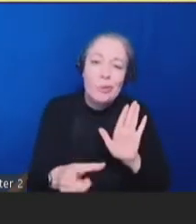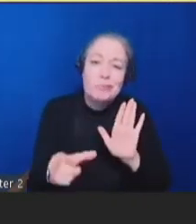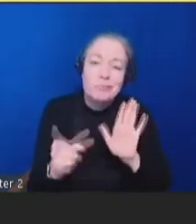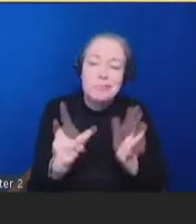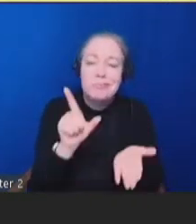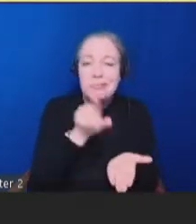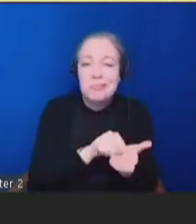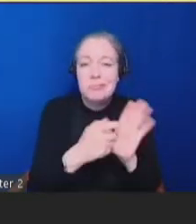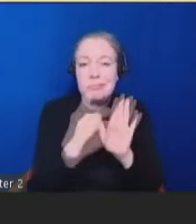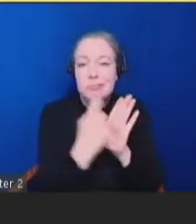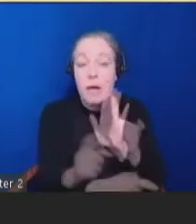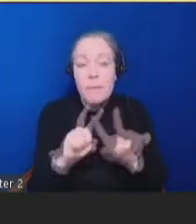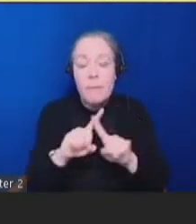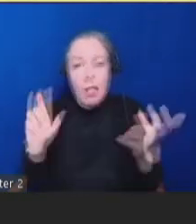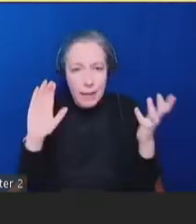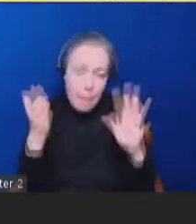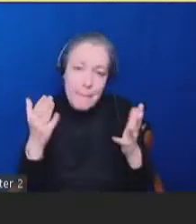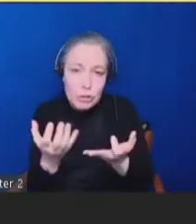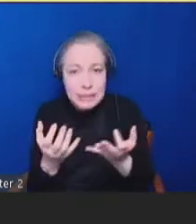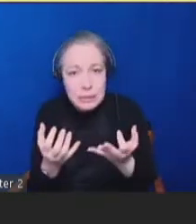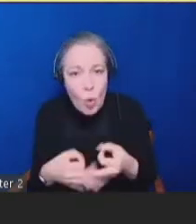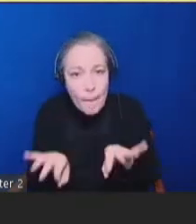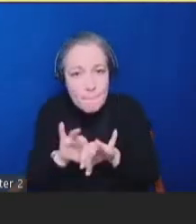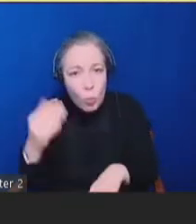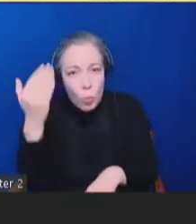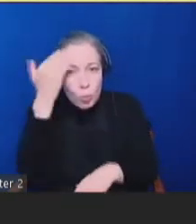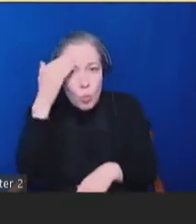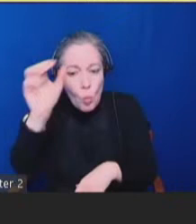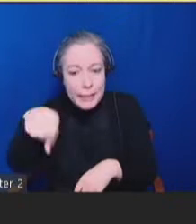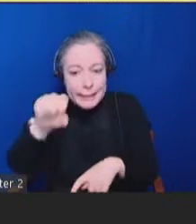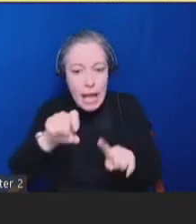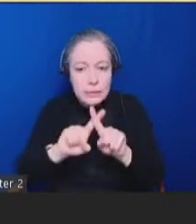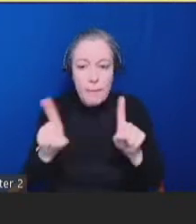It also can be a diagnostic tool. We've taken it to many countries, stakeholders, and engagements